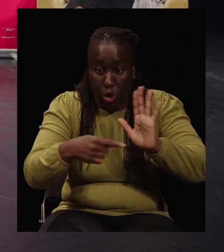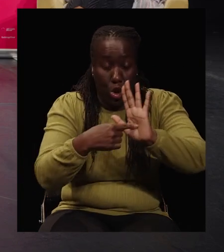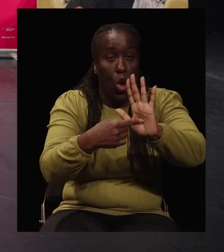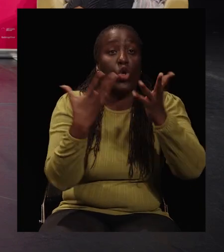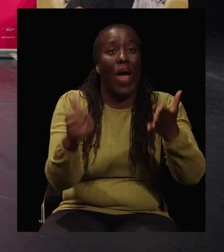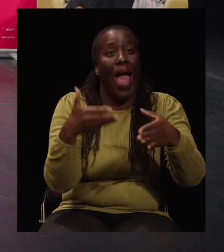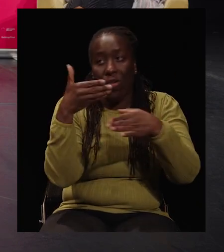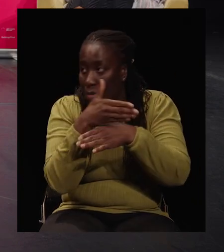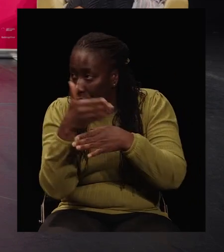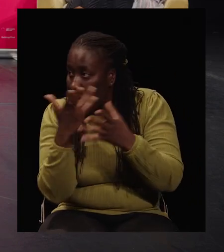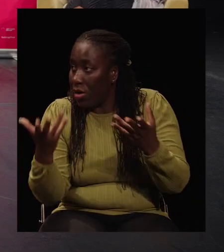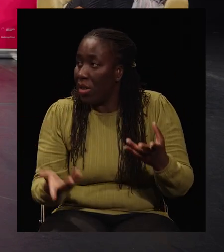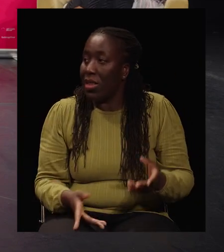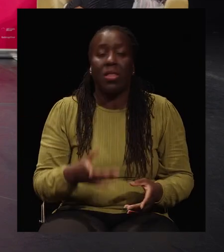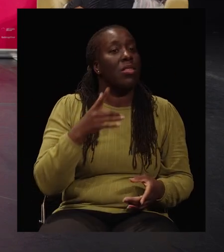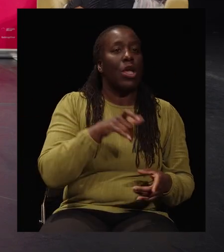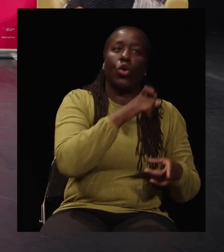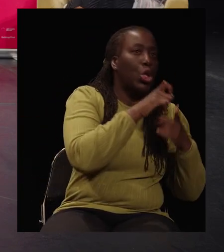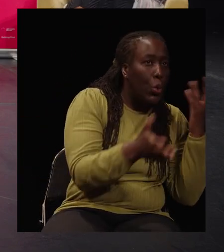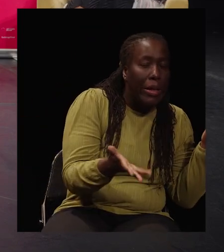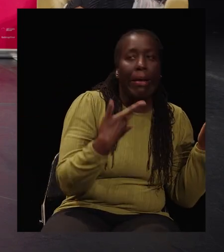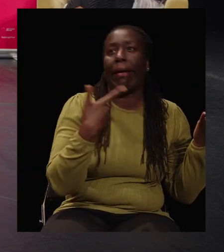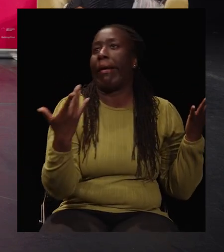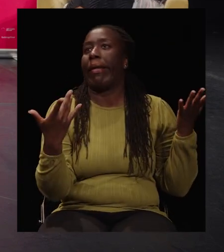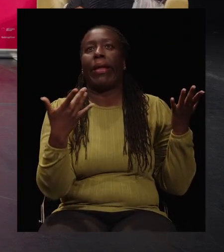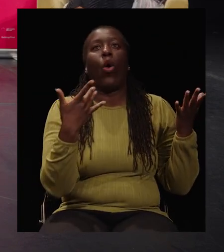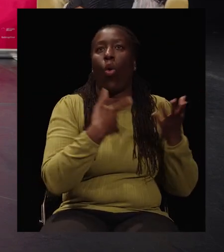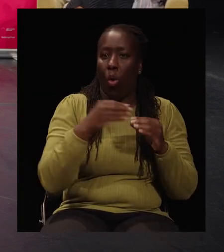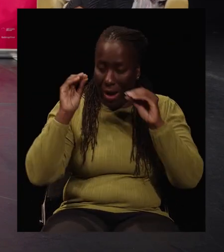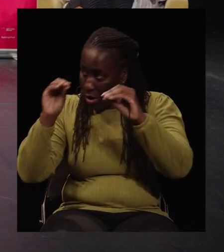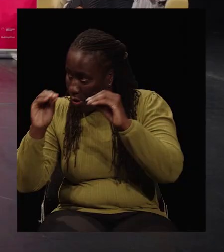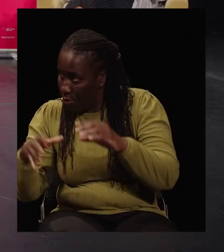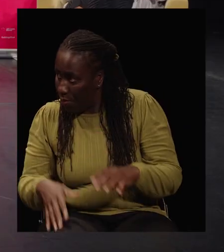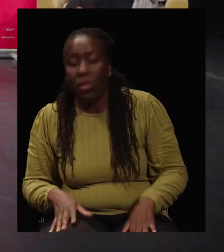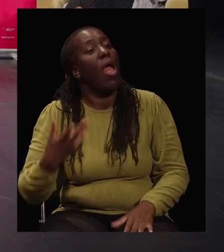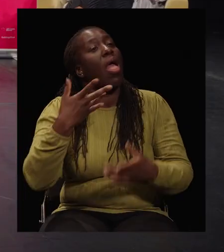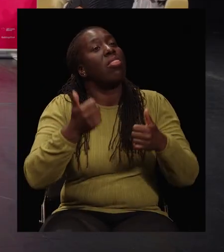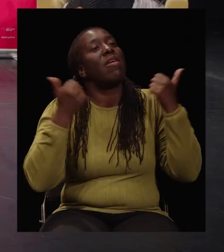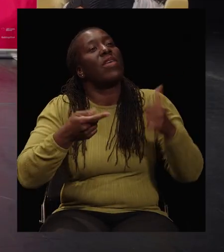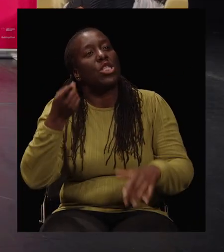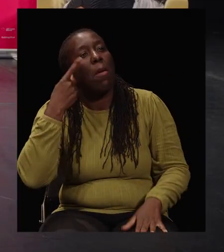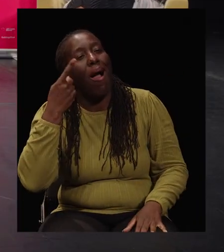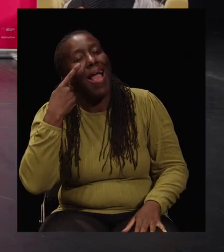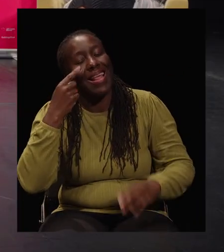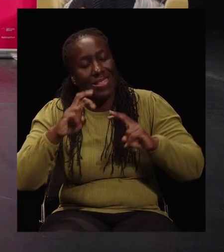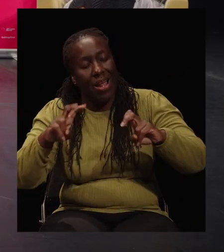you've done it or you're doing it or the education. So that would help. They finished a pilot study of it, which was really successful.